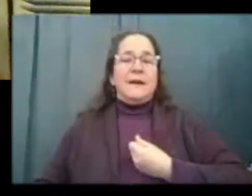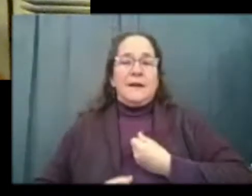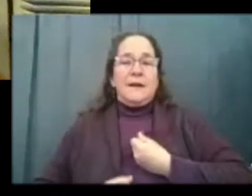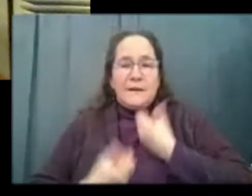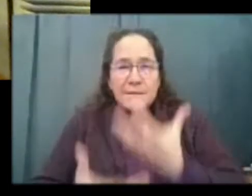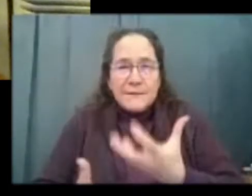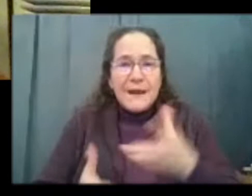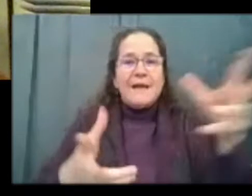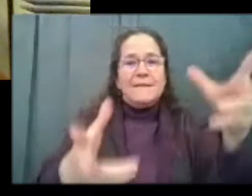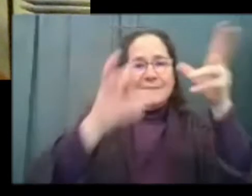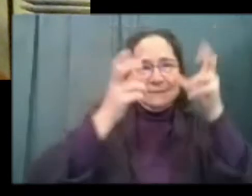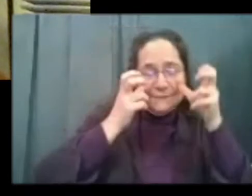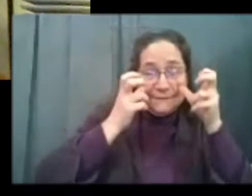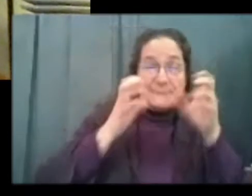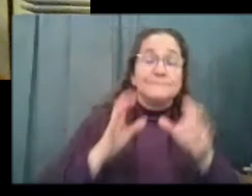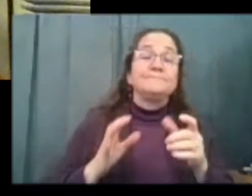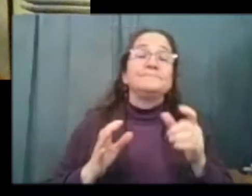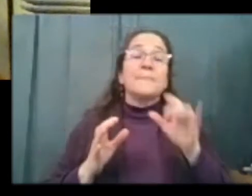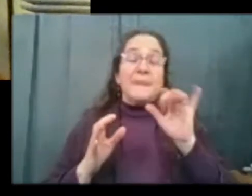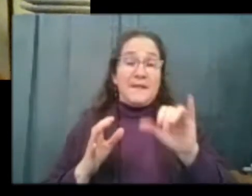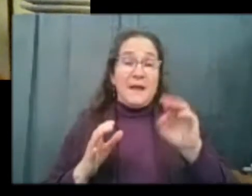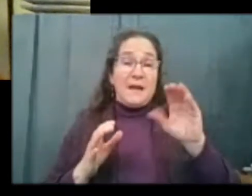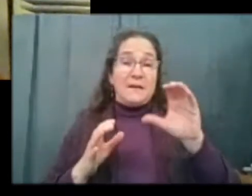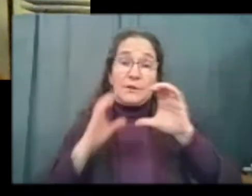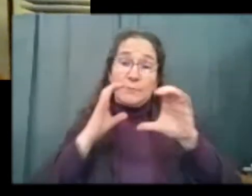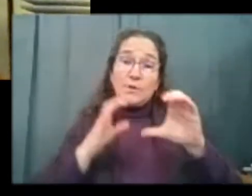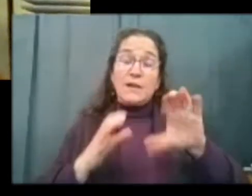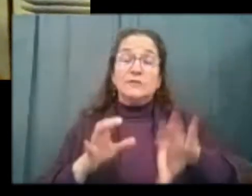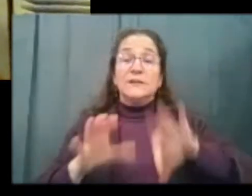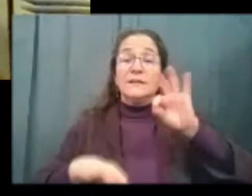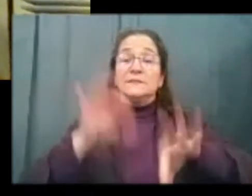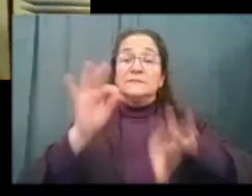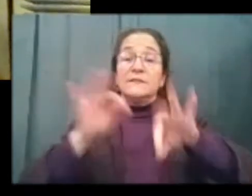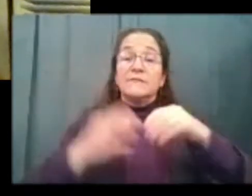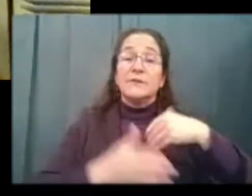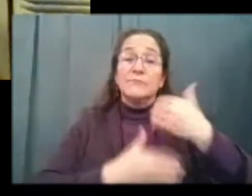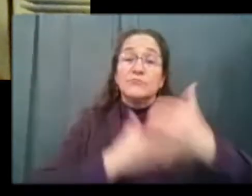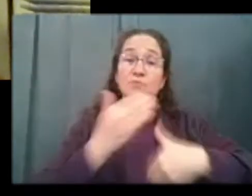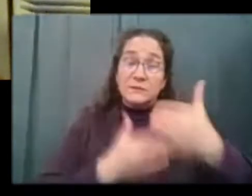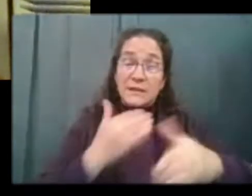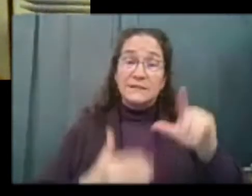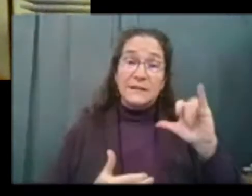There is a link to the communication discovery process that includes the communication matrix